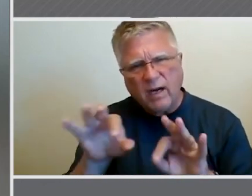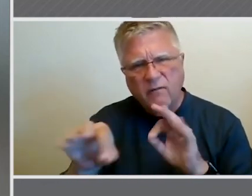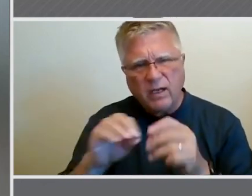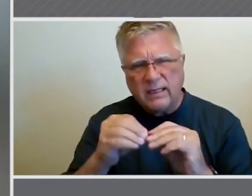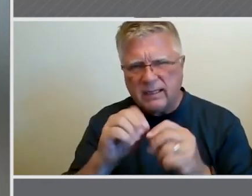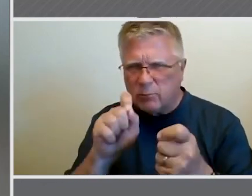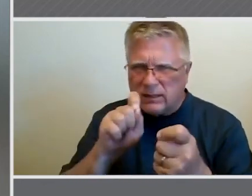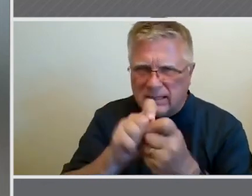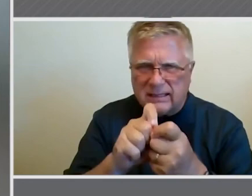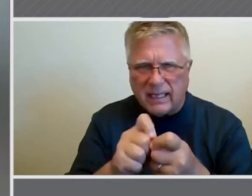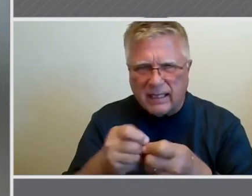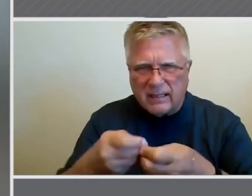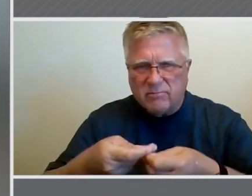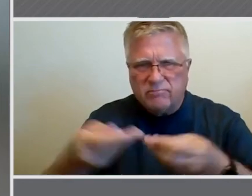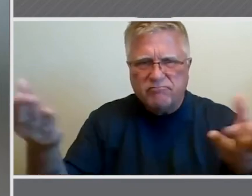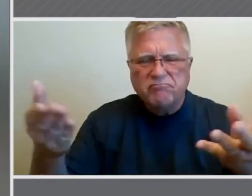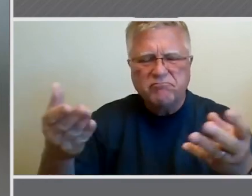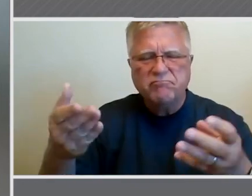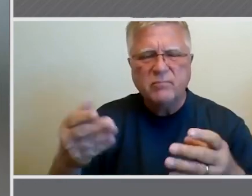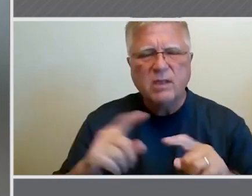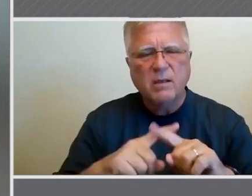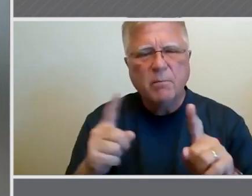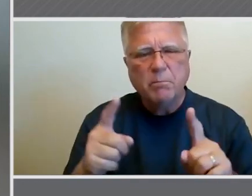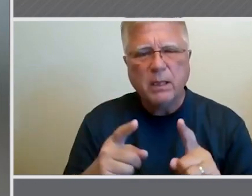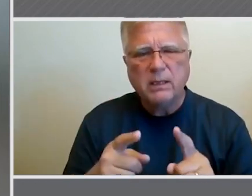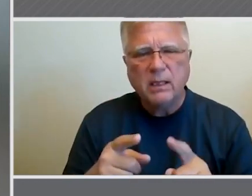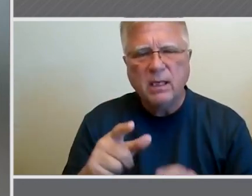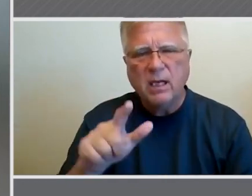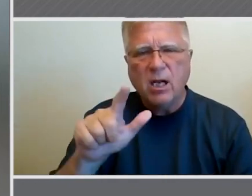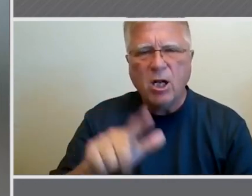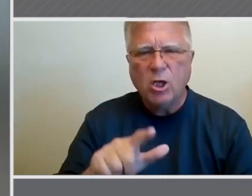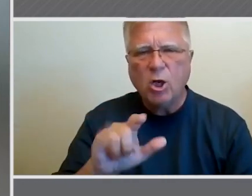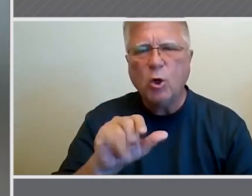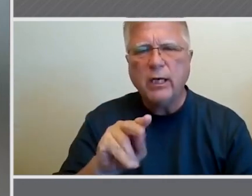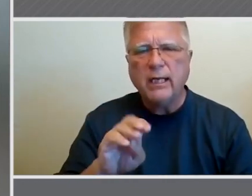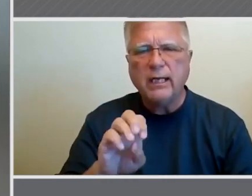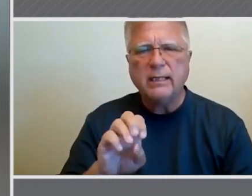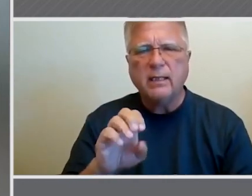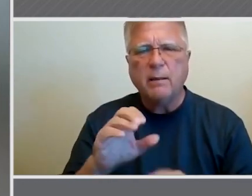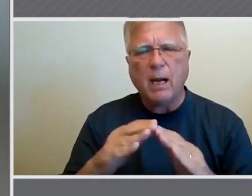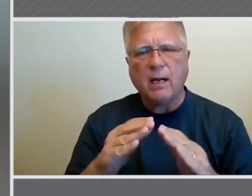precise, but usually in the US low income housing tax credits it's the largest tool